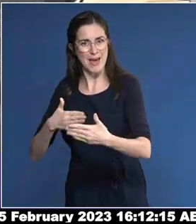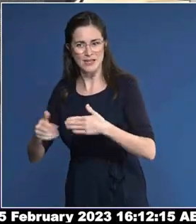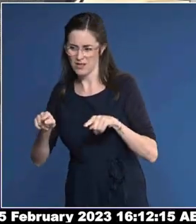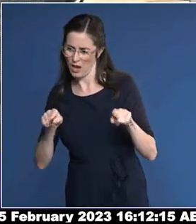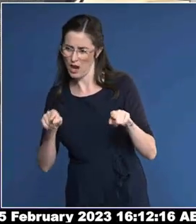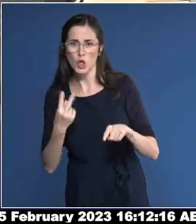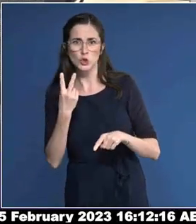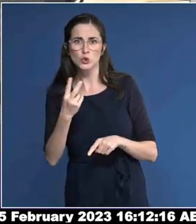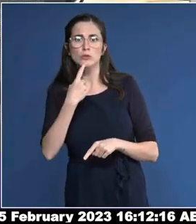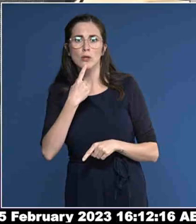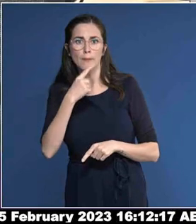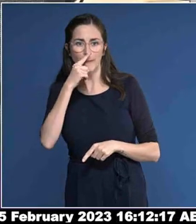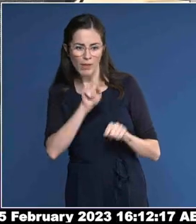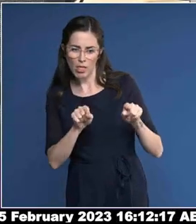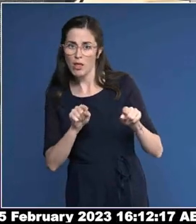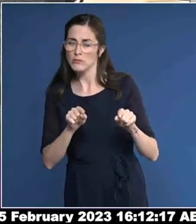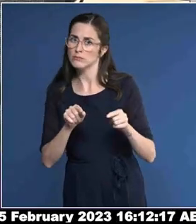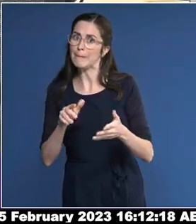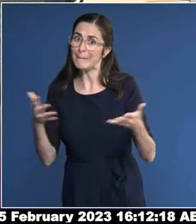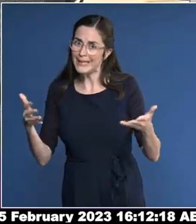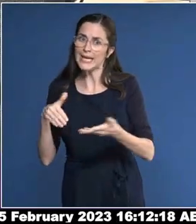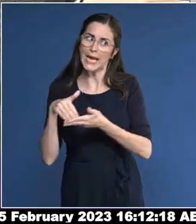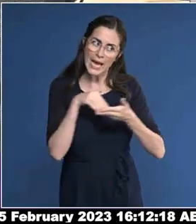choice and control for participants. Yes.